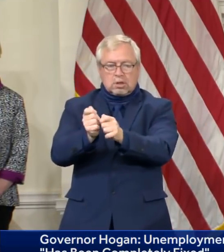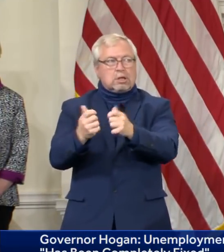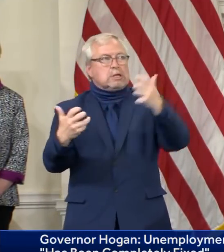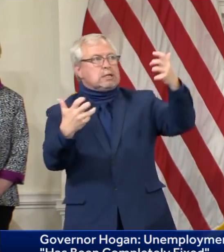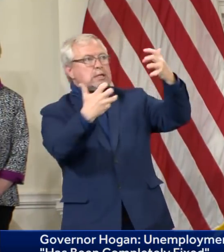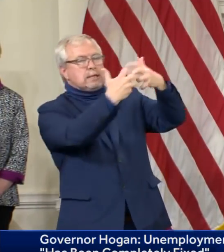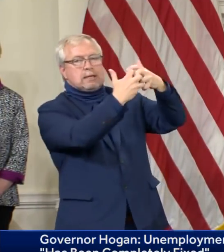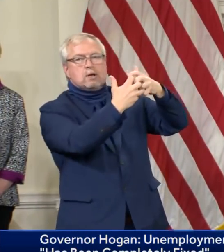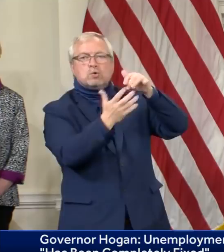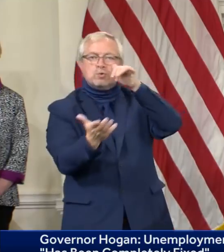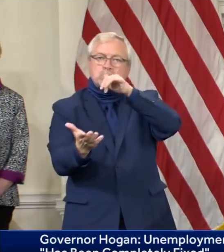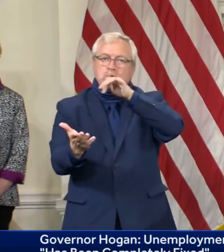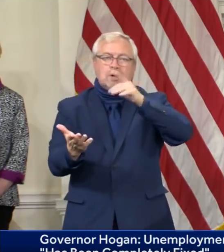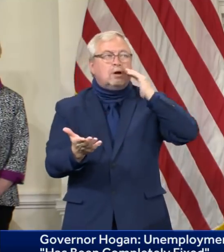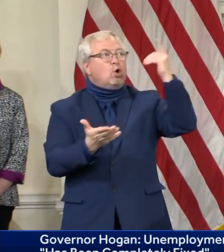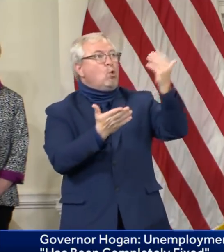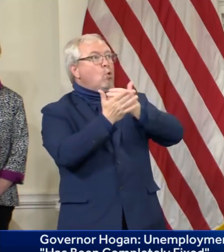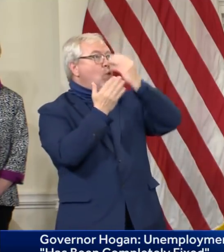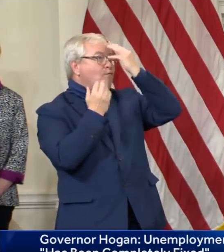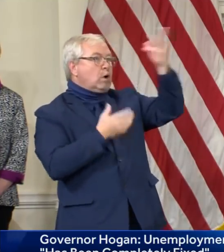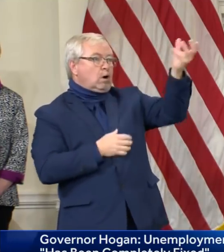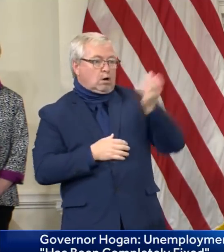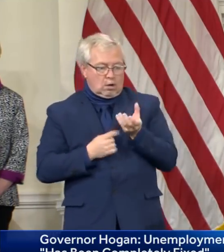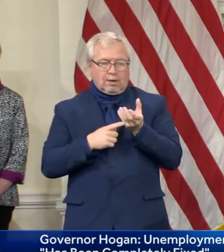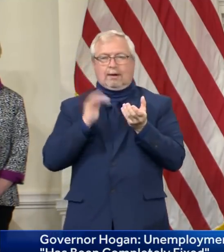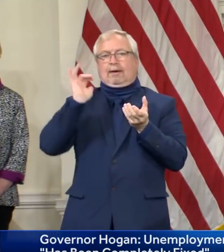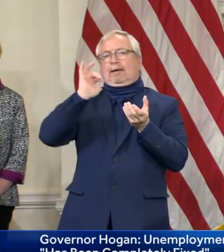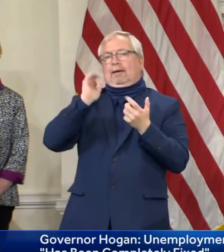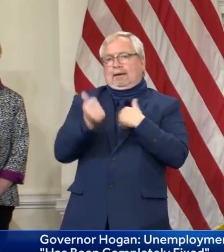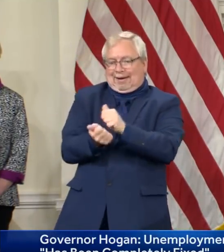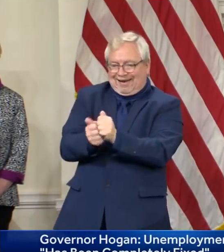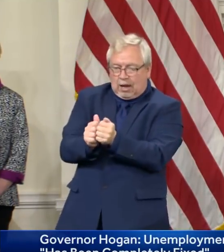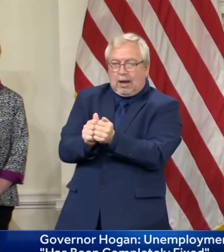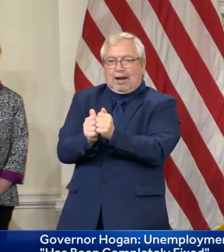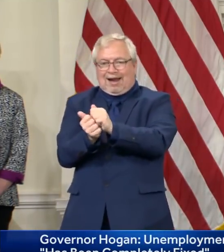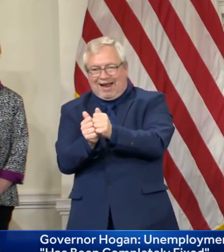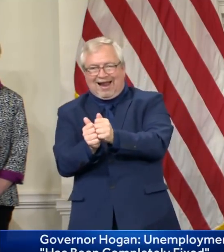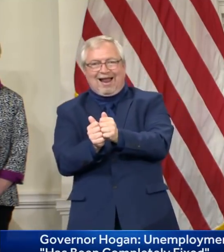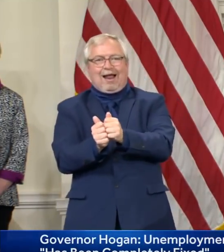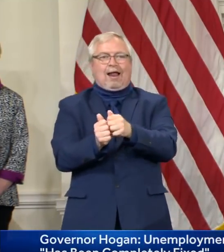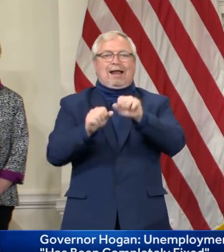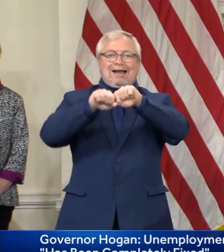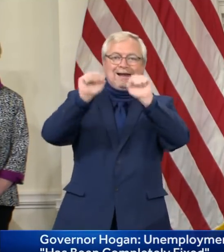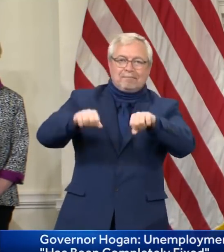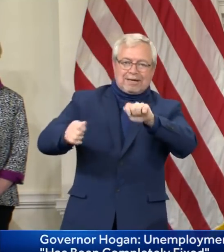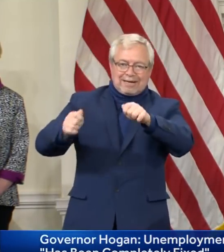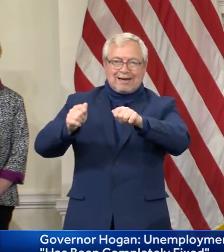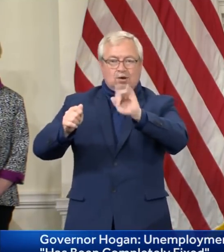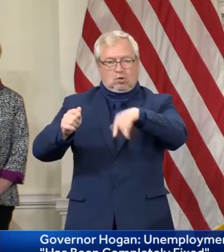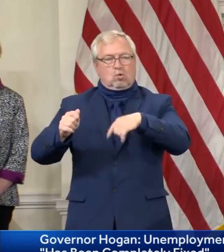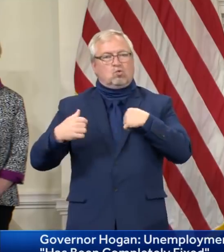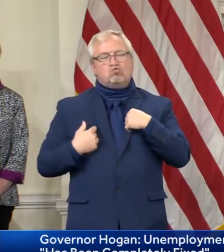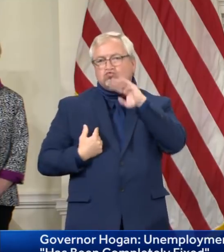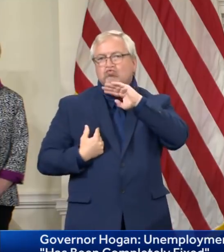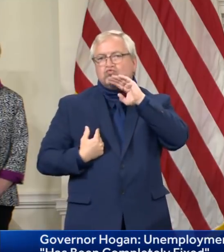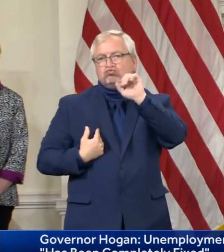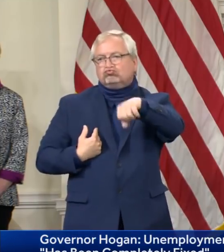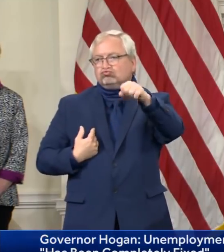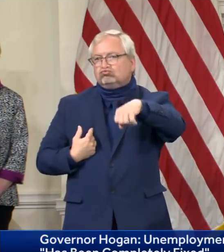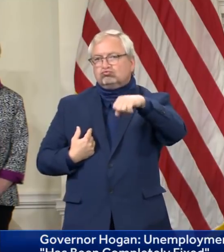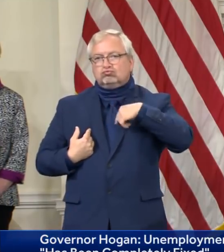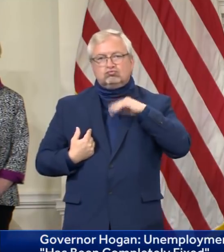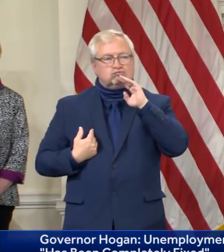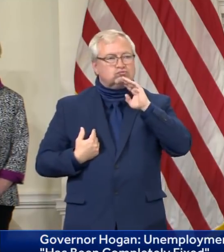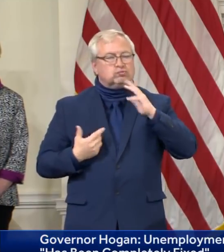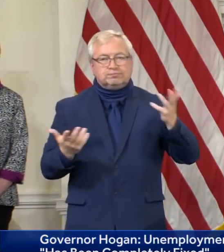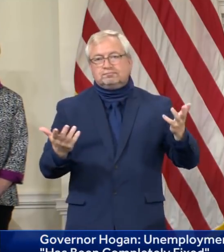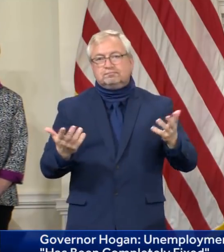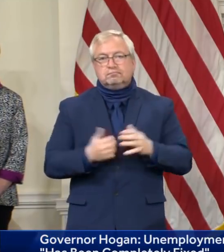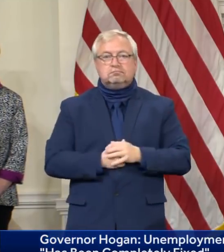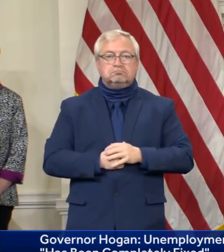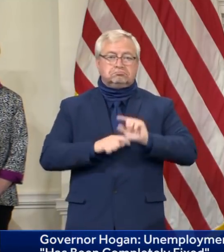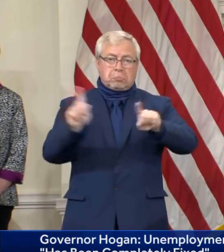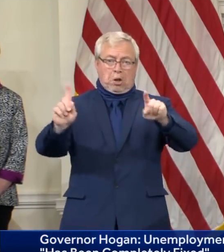EACH TIME THE NEW REGULATION COMES OUT, THAT HAS TO CHANGE.